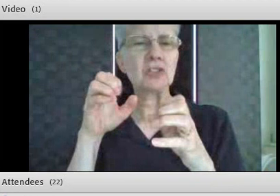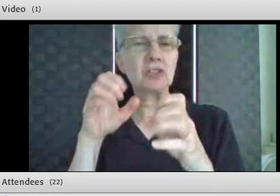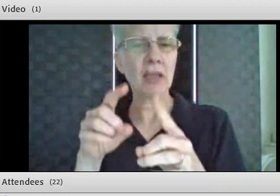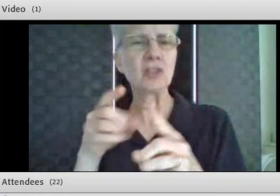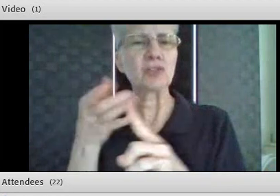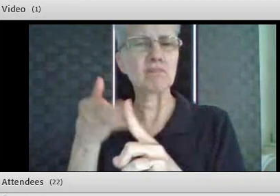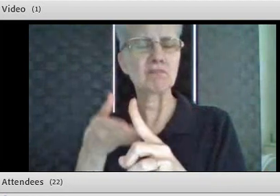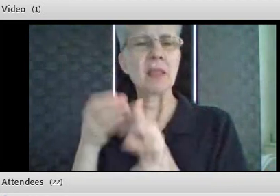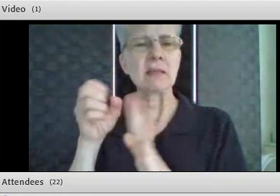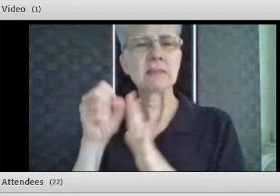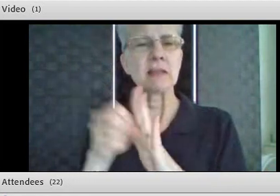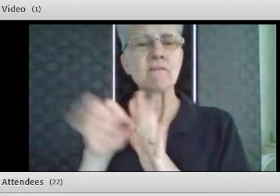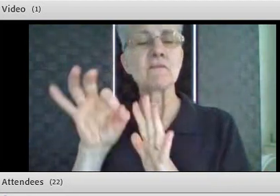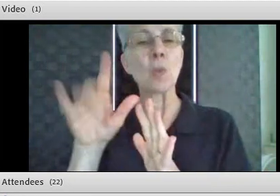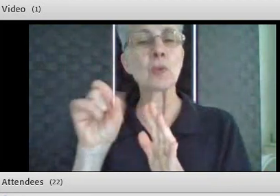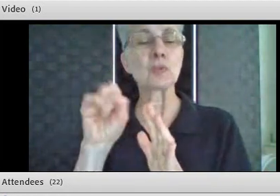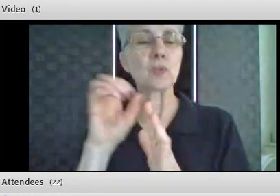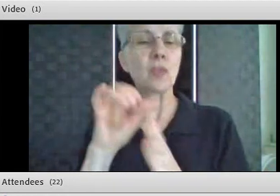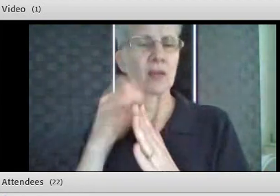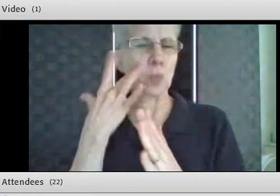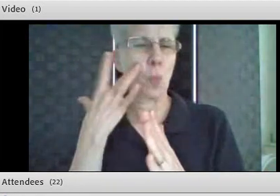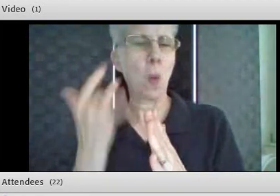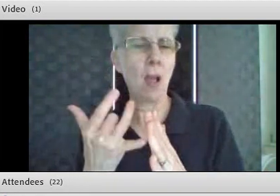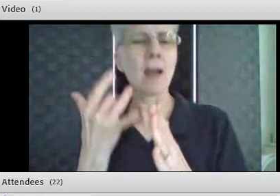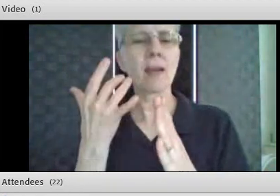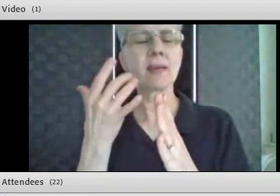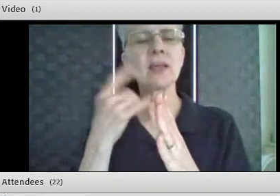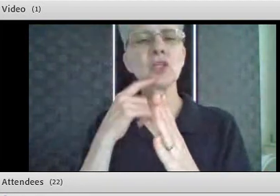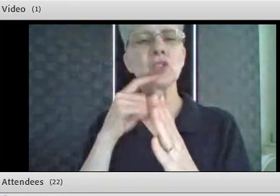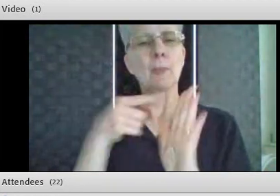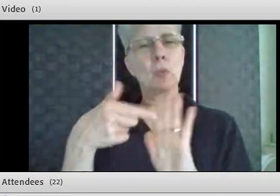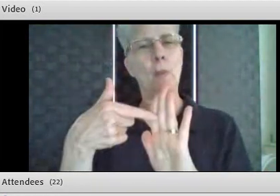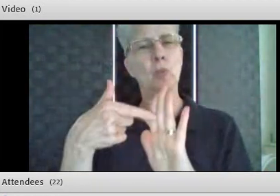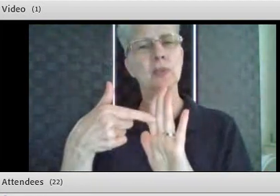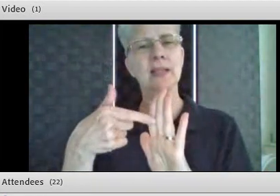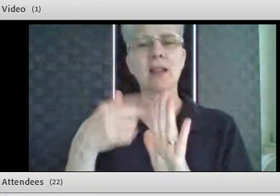in the state of Florida, so that's why. She'll be representing the why today,